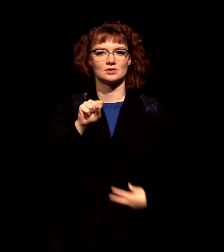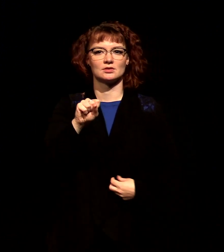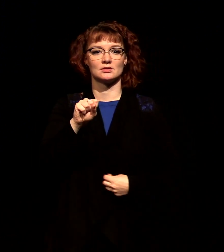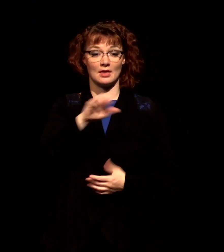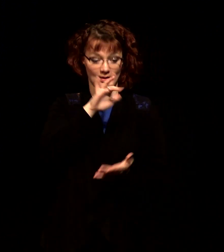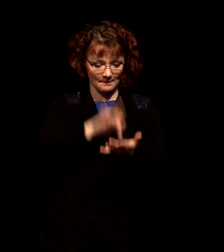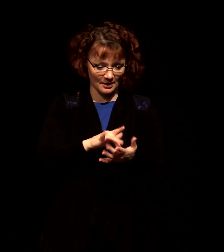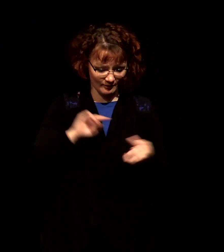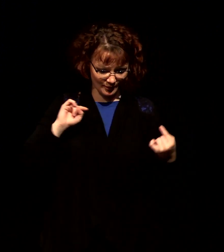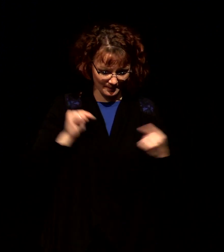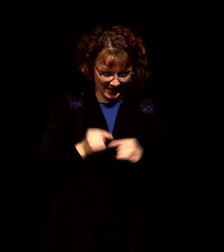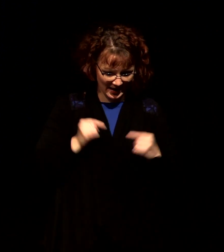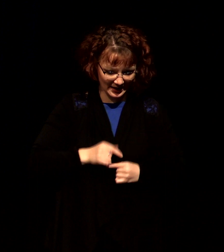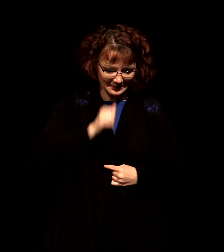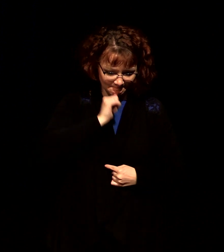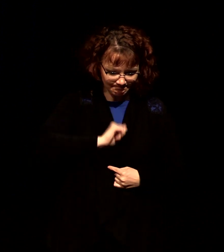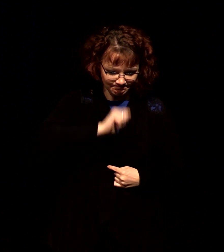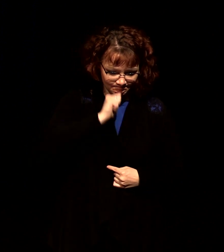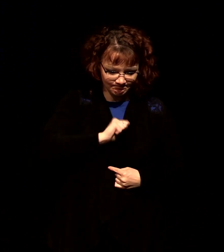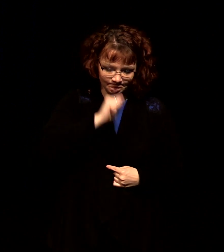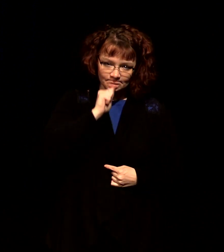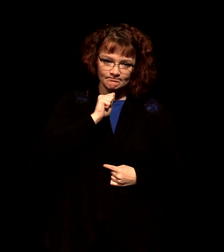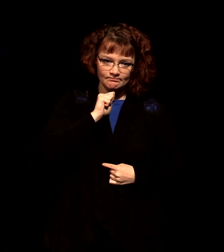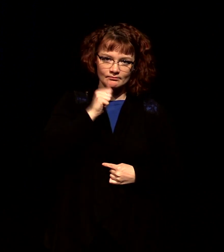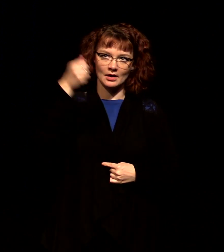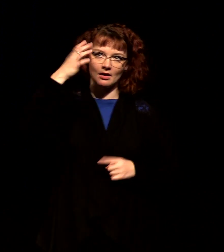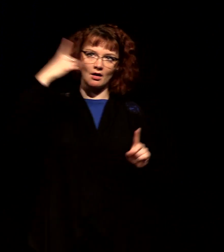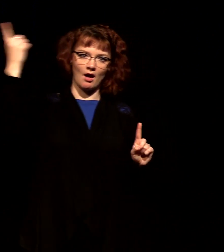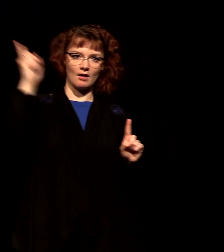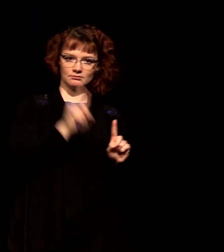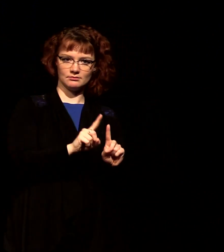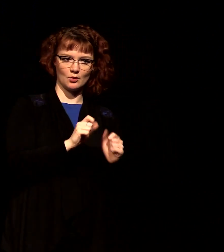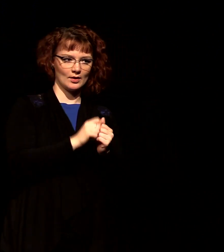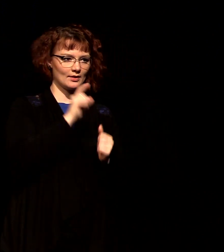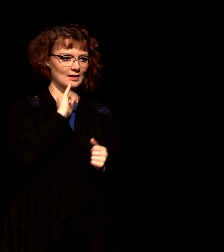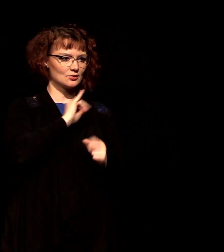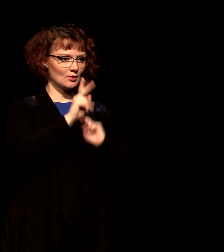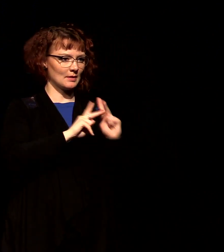Jesus shows up in the little things. We have a family of four